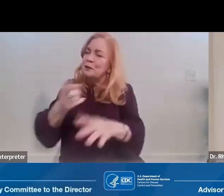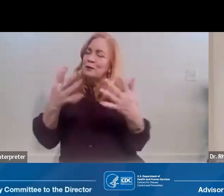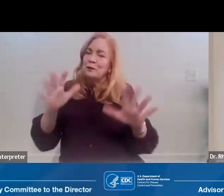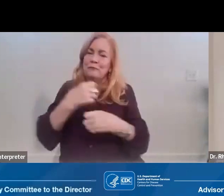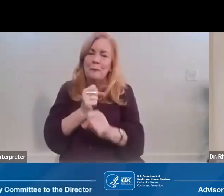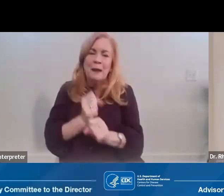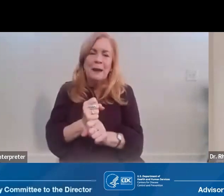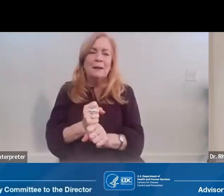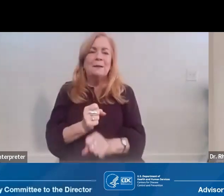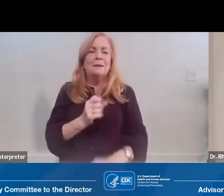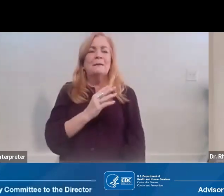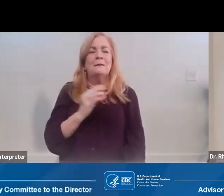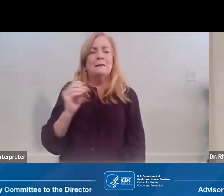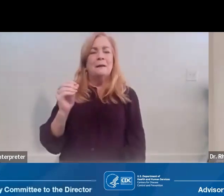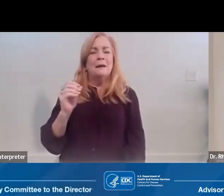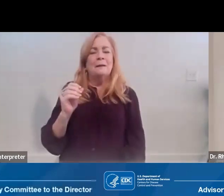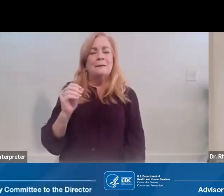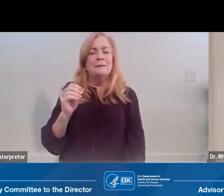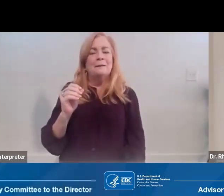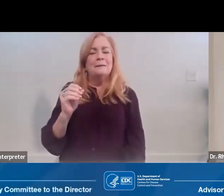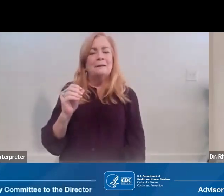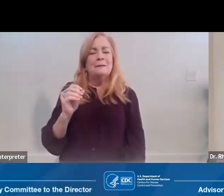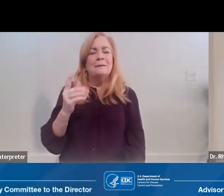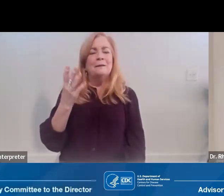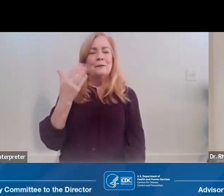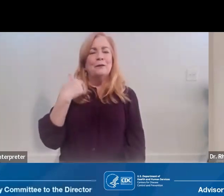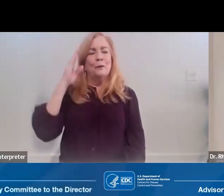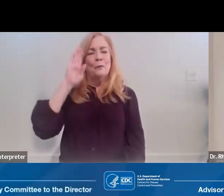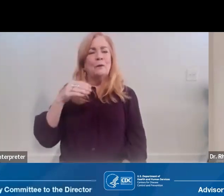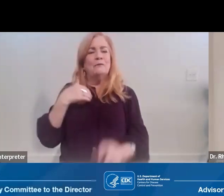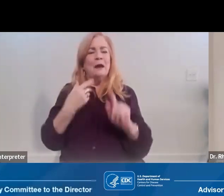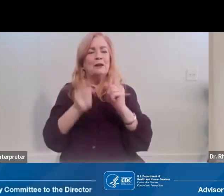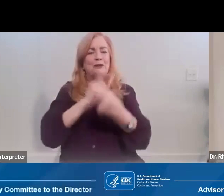I mean, right in the midst of moving forward, you have a change in leadership and you've continued the work. So it's really impressive.